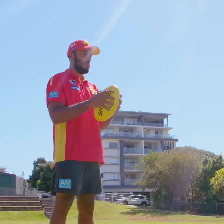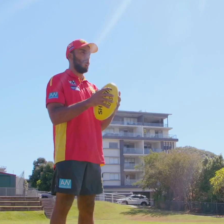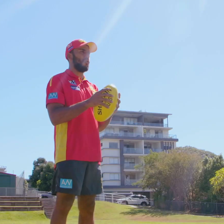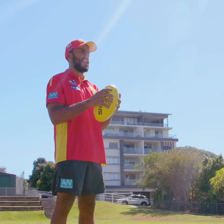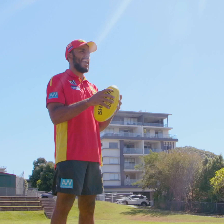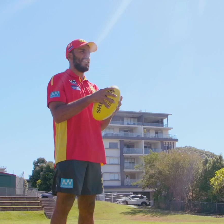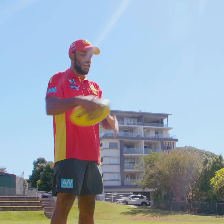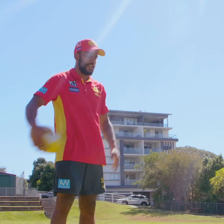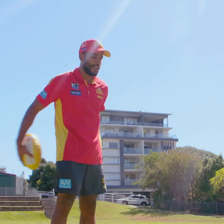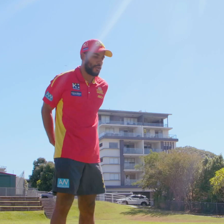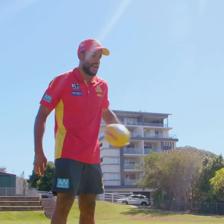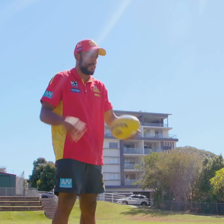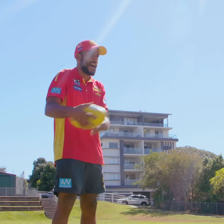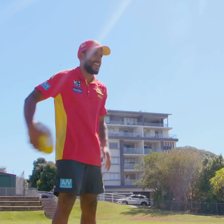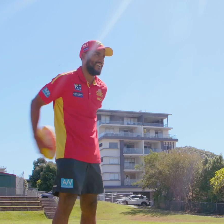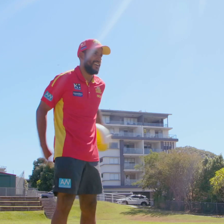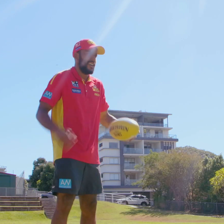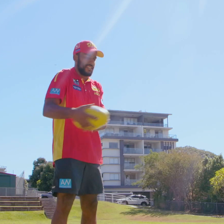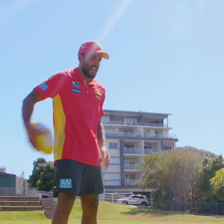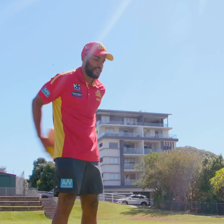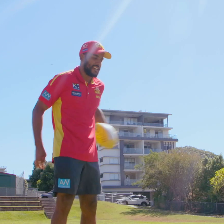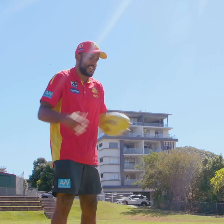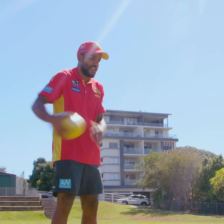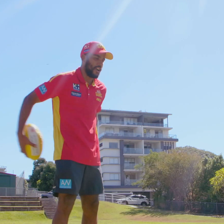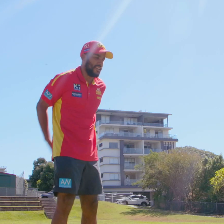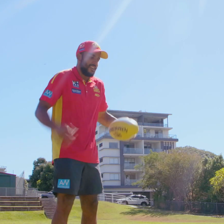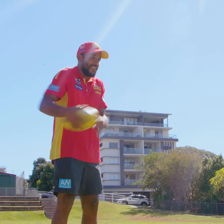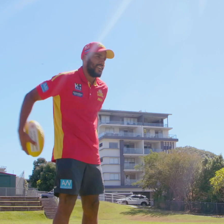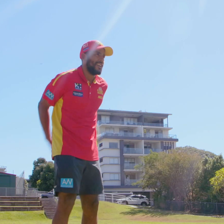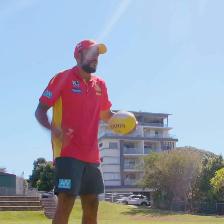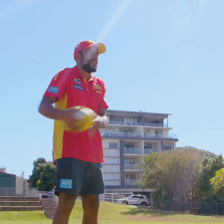ball in your hands, and you're going to go around your back. See how fast you can go.